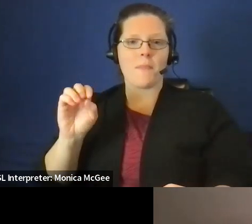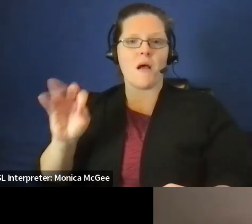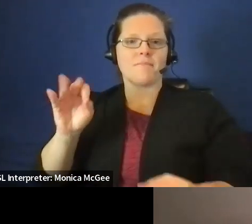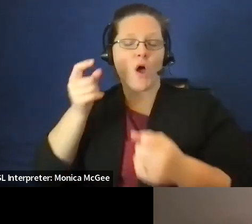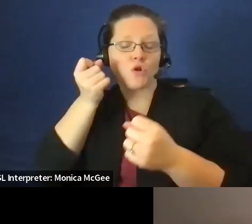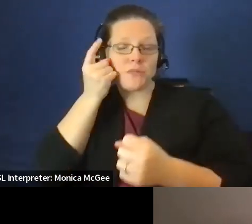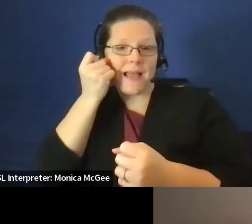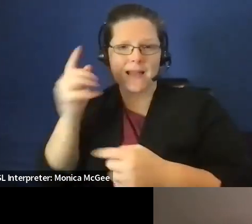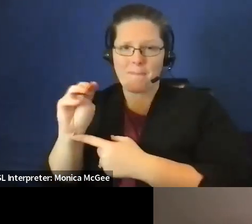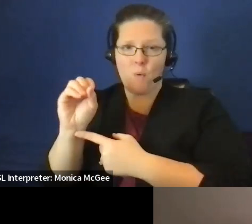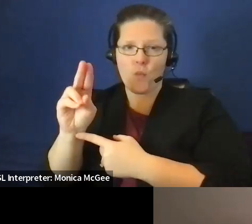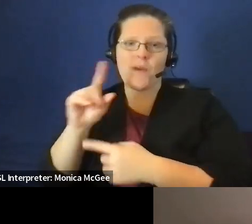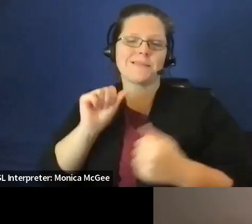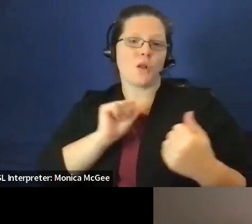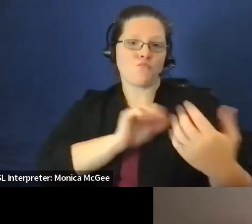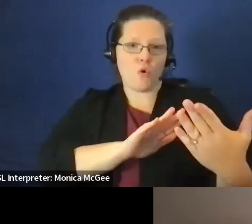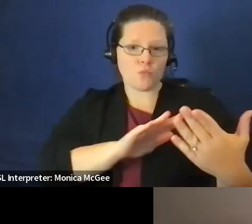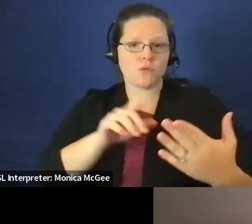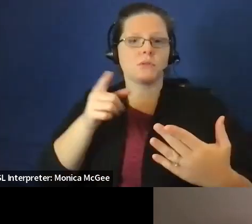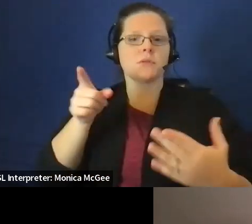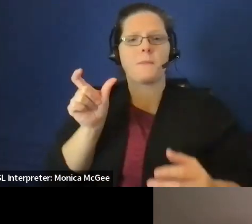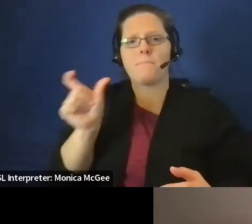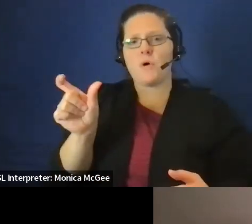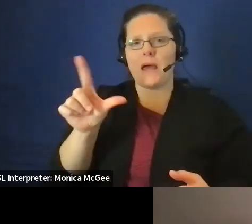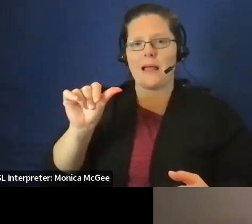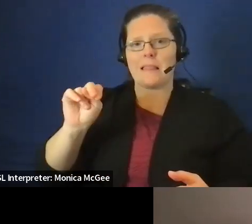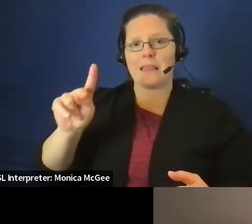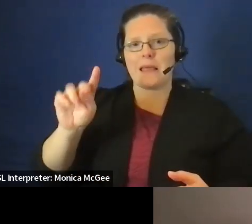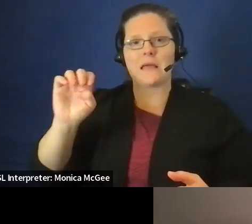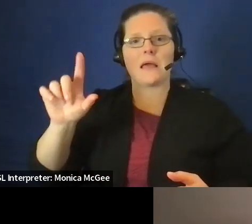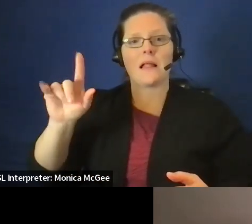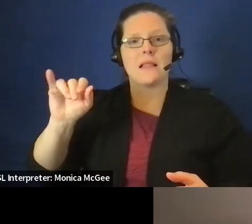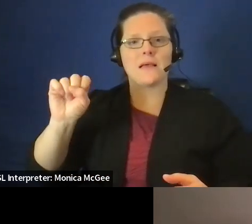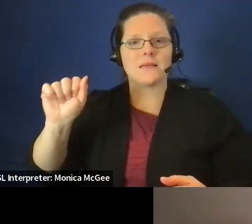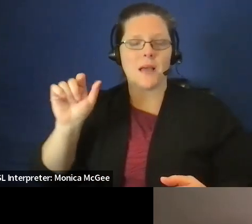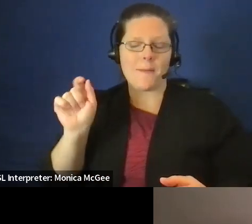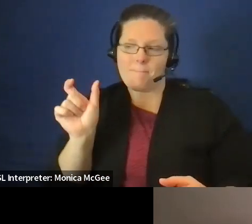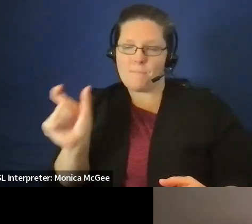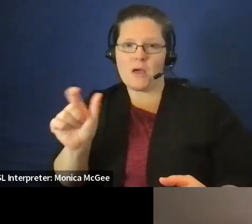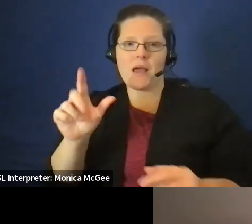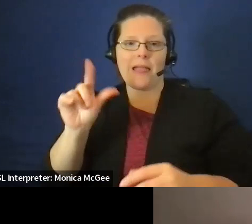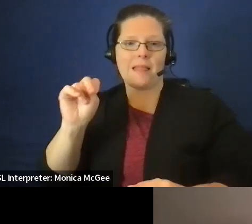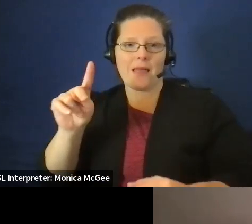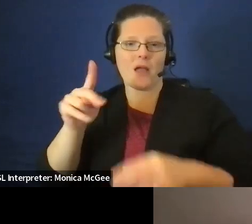Beth. Seeing some hearts and things in